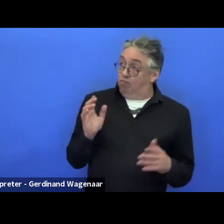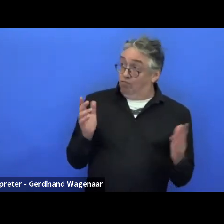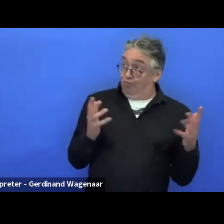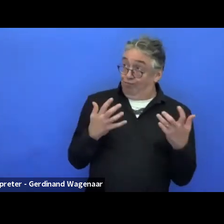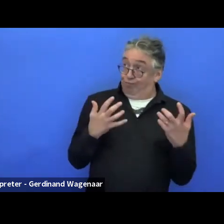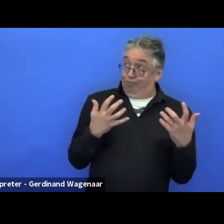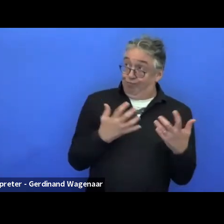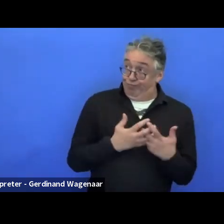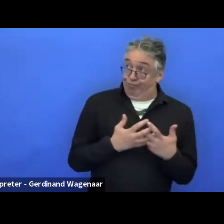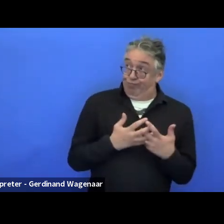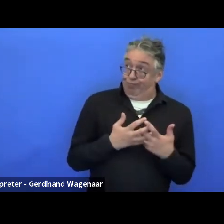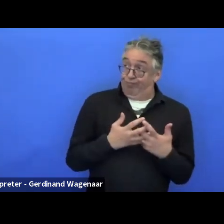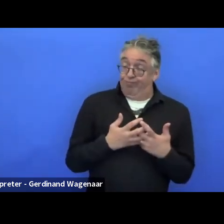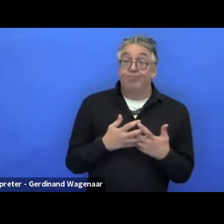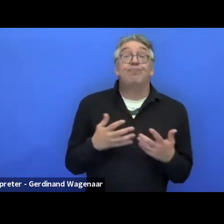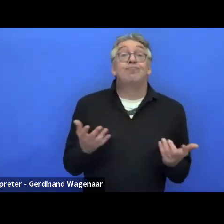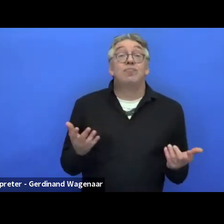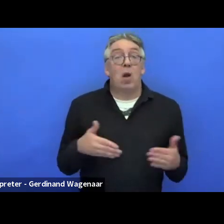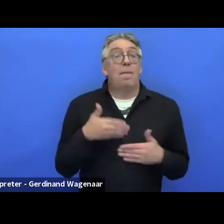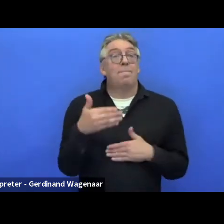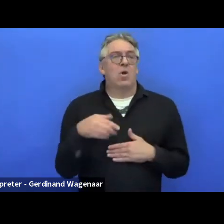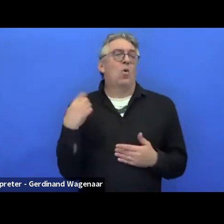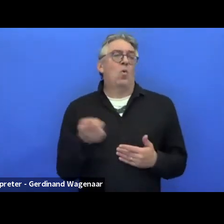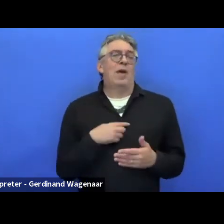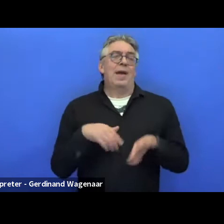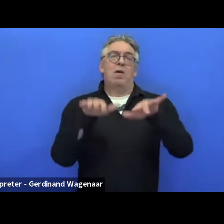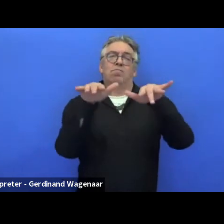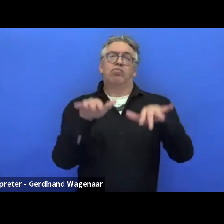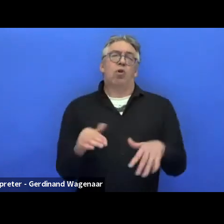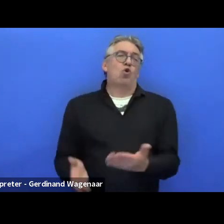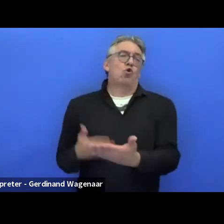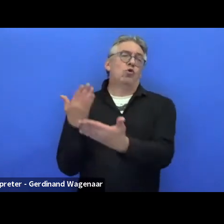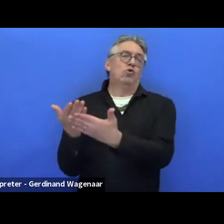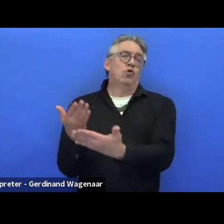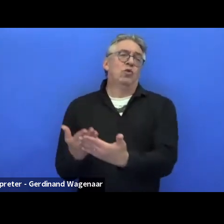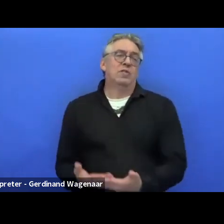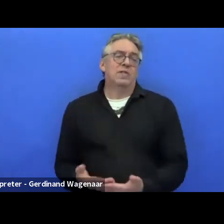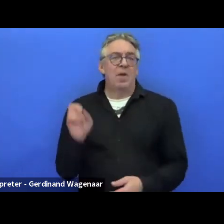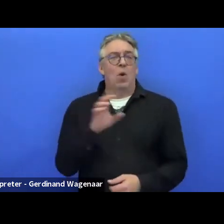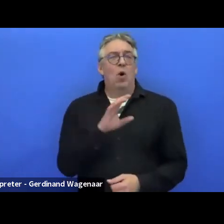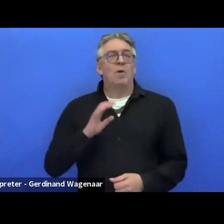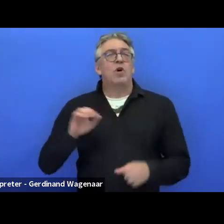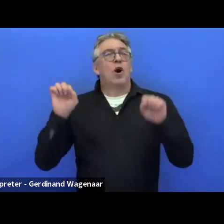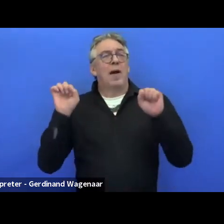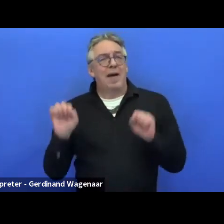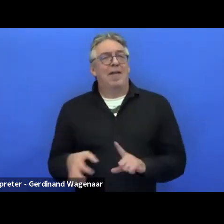the Ombudsman issued a series of suggestions to improve what the Commission was doing at the time.